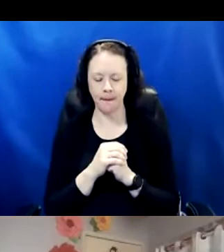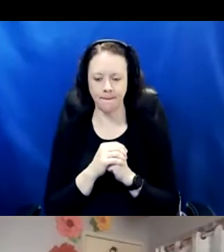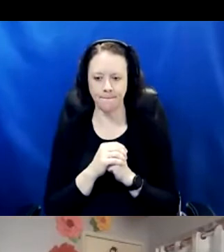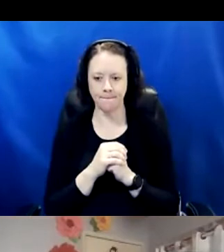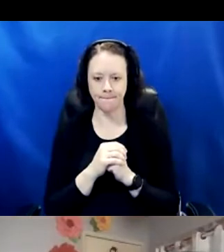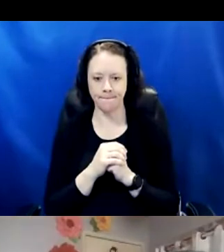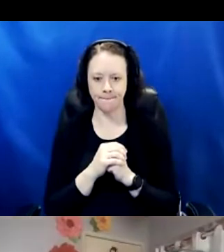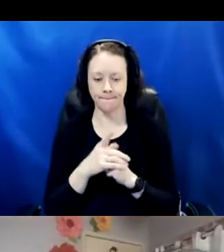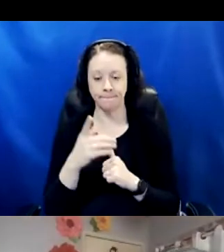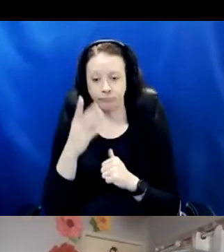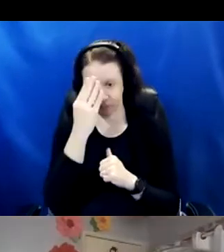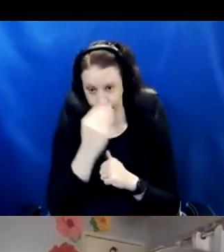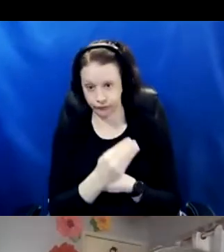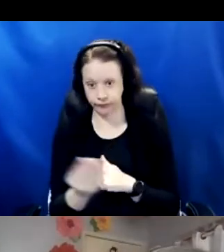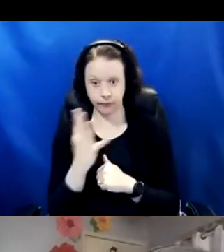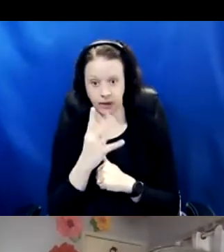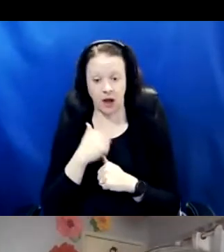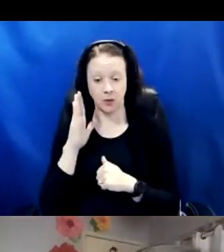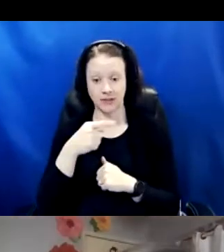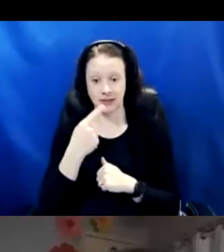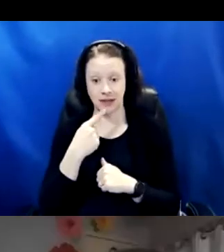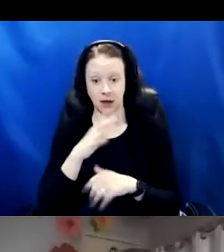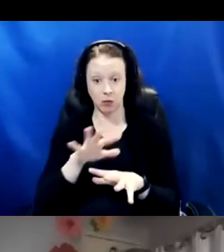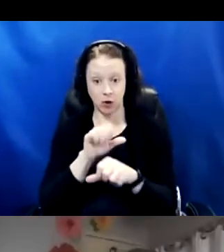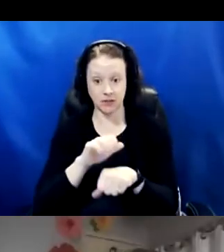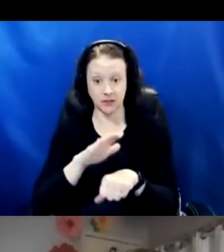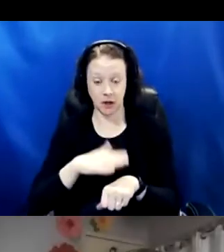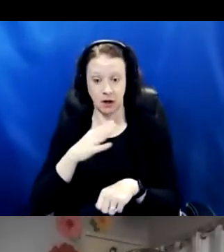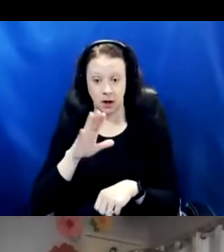I will say that appointments on My Turn are sometimes,